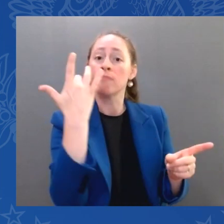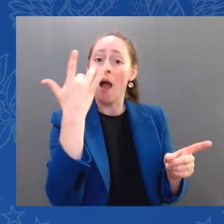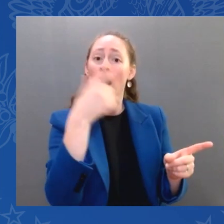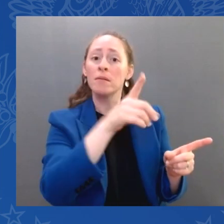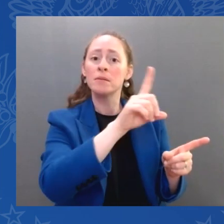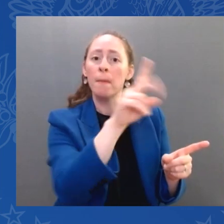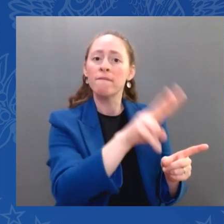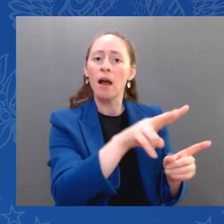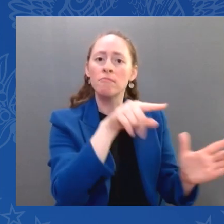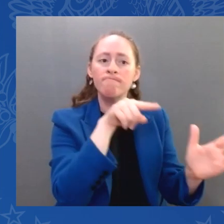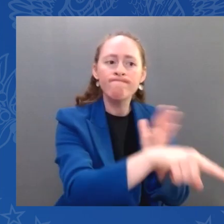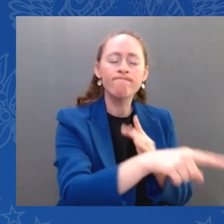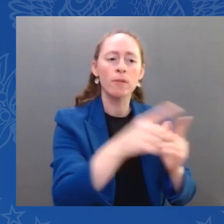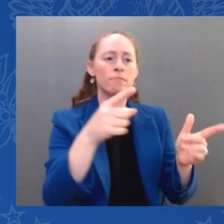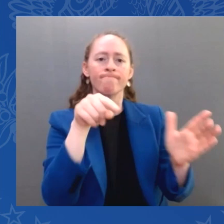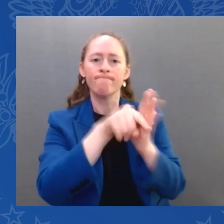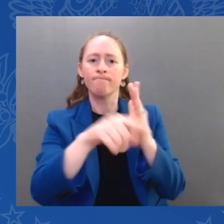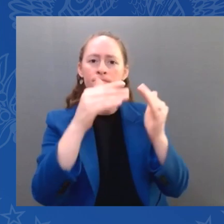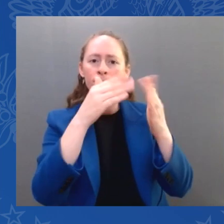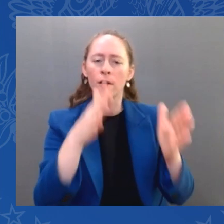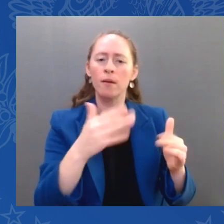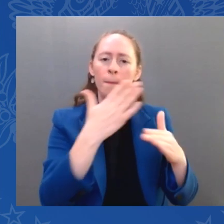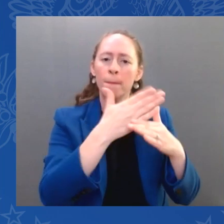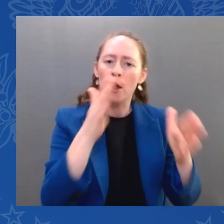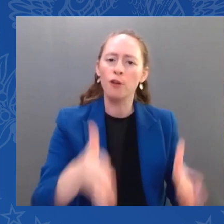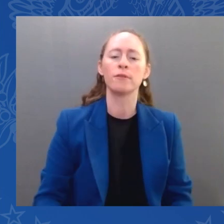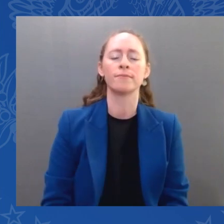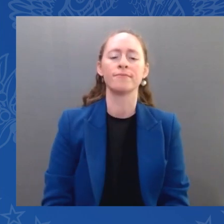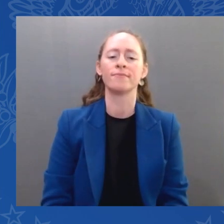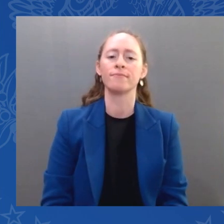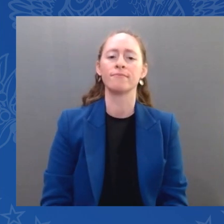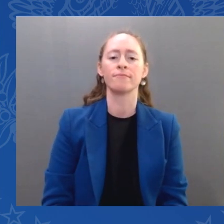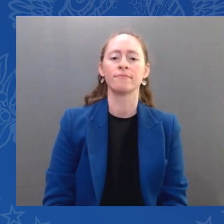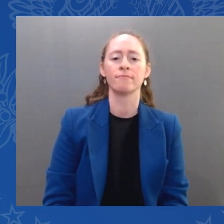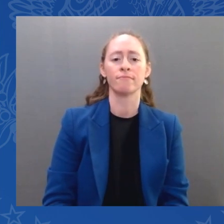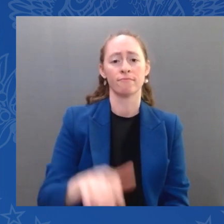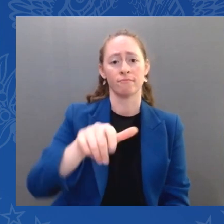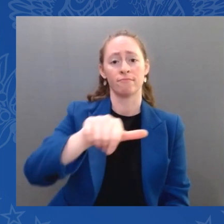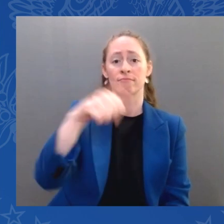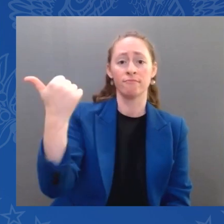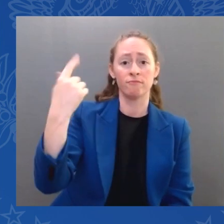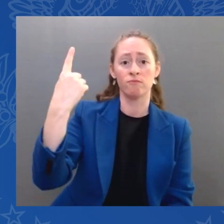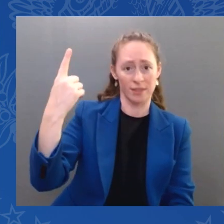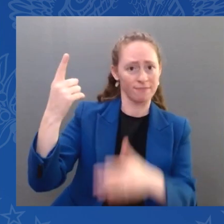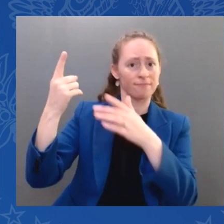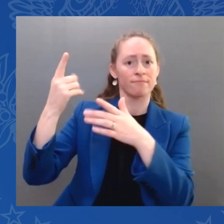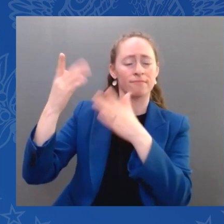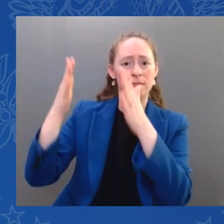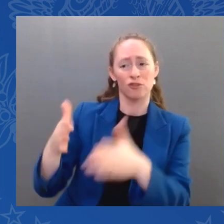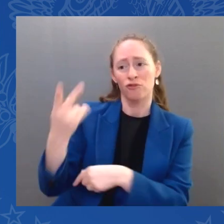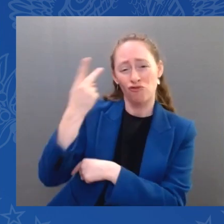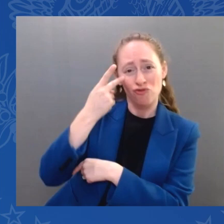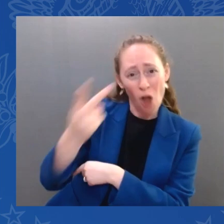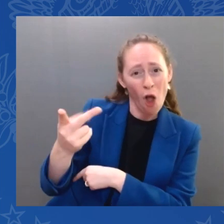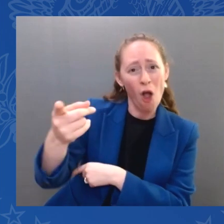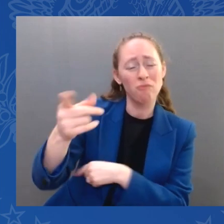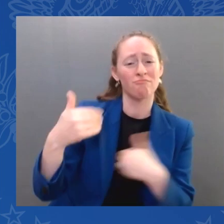Wake up, Daddy. Wake up Daddy." His father had been gunned down. I read these stories and so many others.